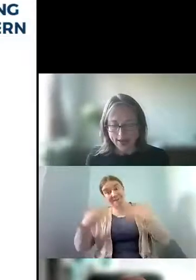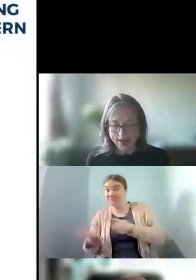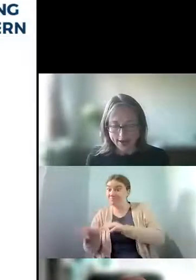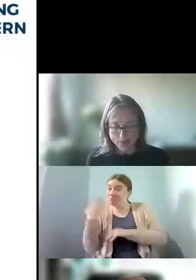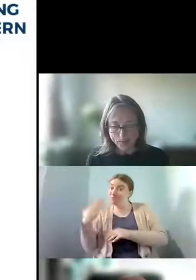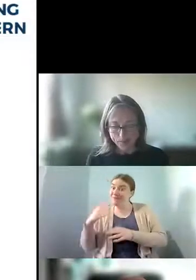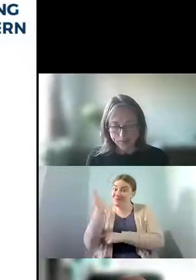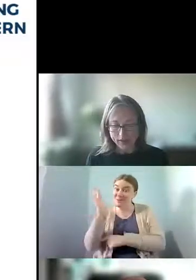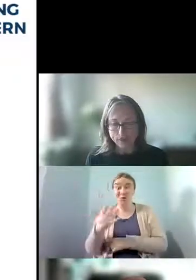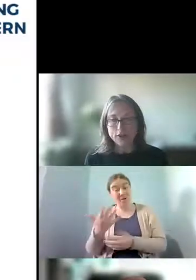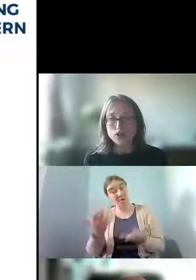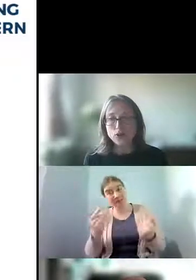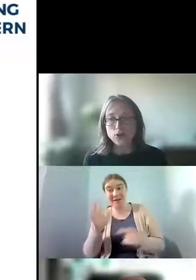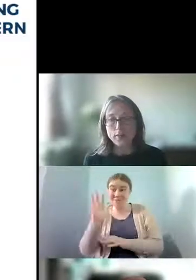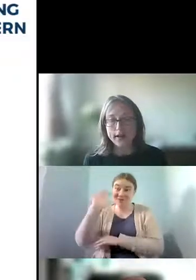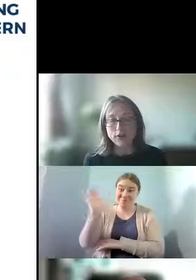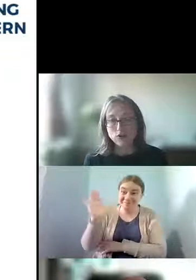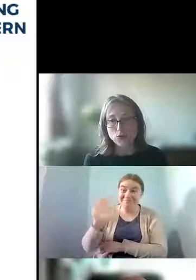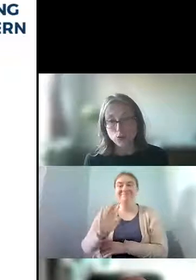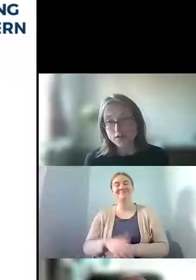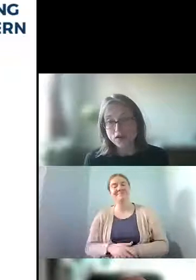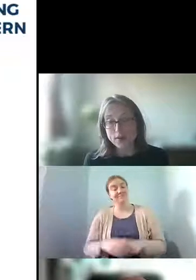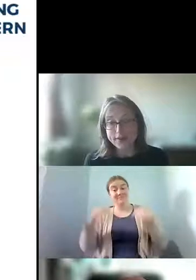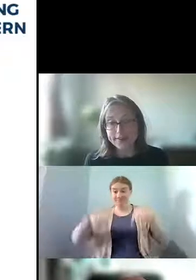um and we're going to talk about what a fish passes